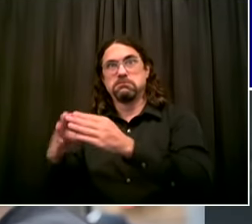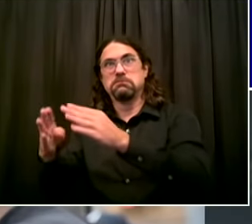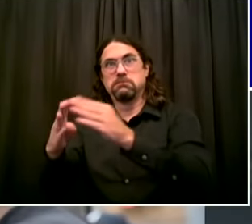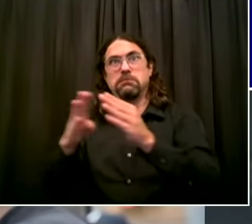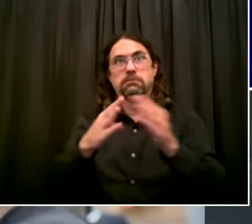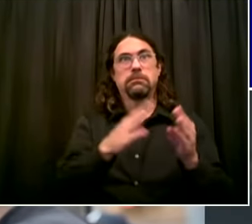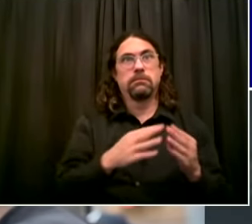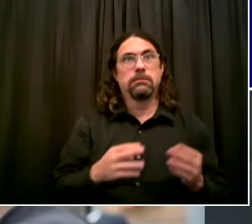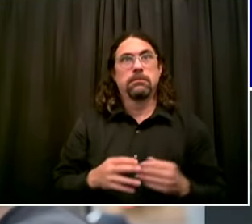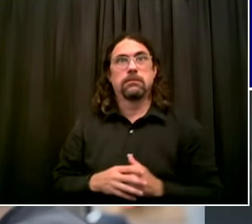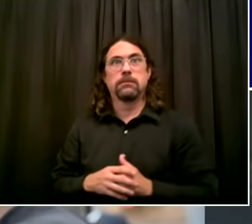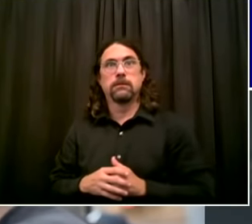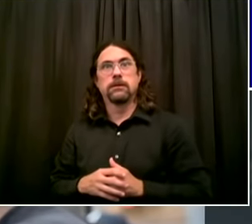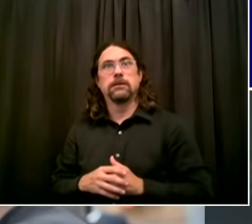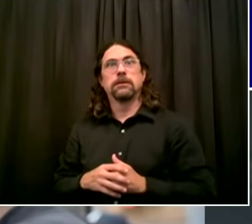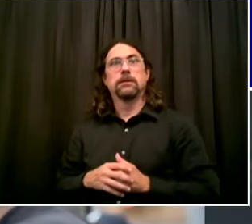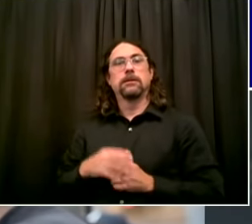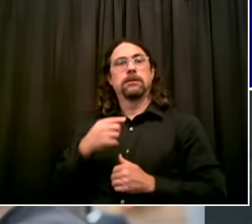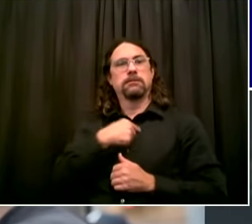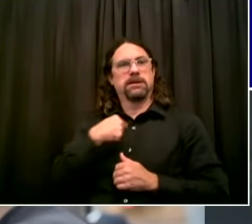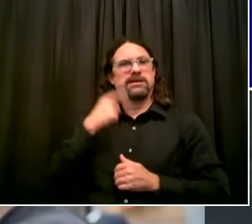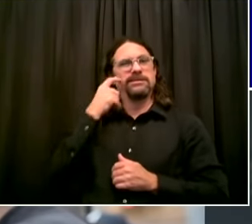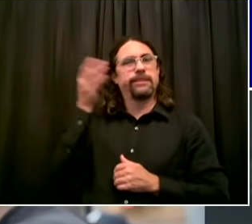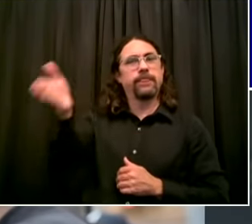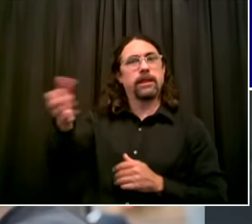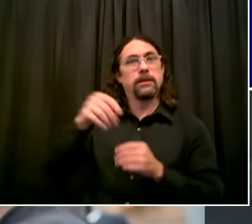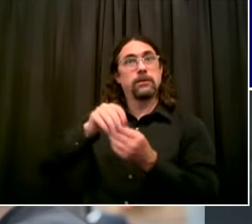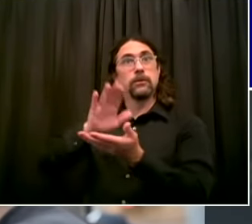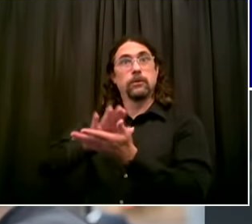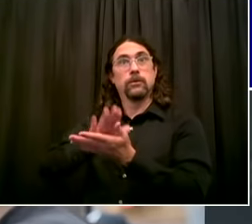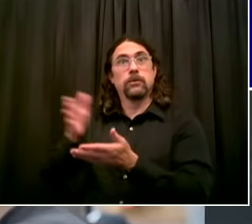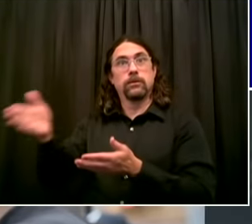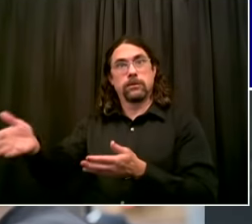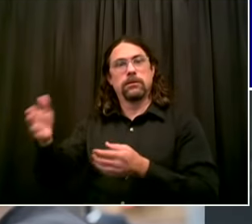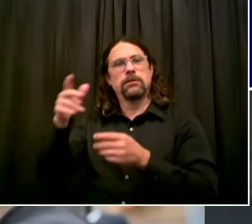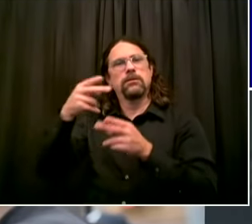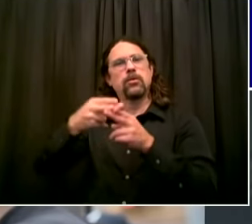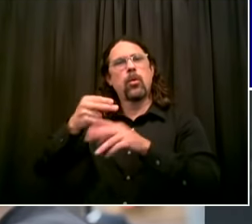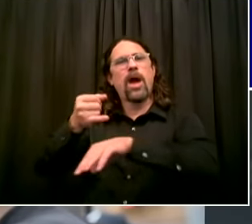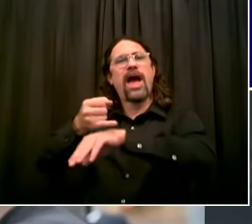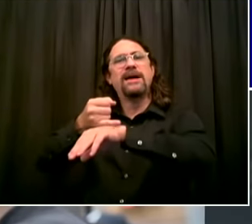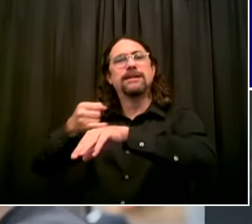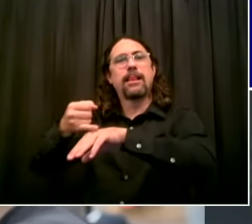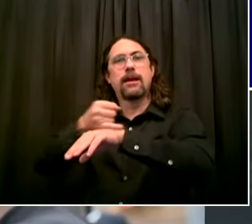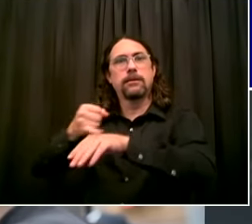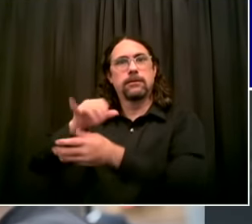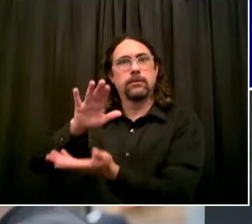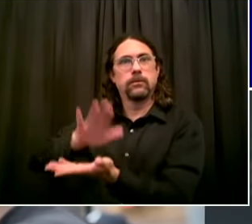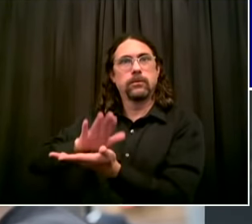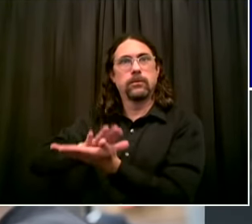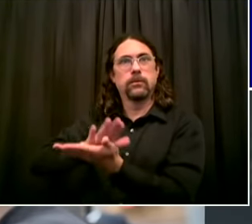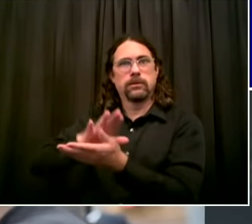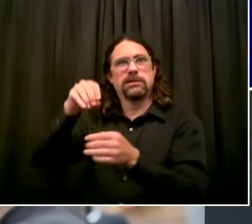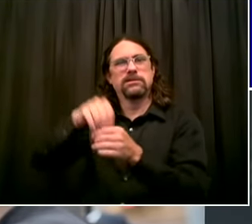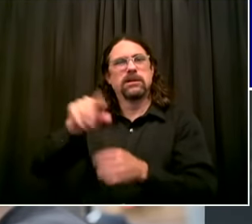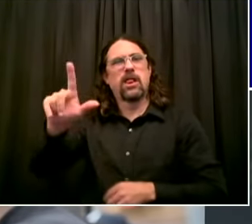AND COOPERAITON AT THE COMMUNITY LEVEL WORKING WITH THE HEALTH DEPARTMENT'S INSTRUCTIONS. THAT AGAIN IS KEY TO TURNING THAT SITUATION